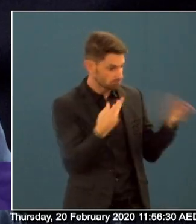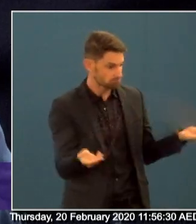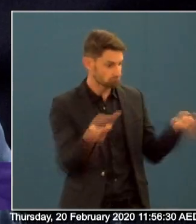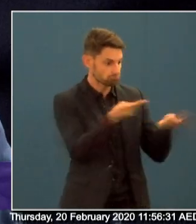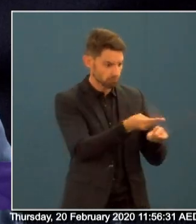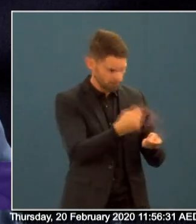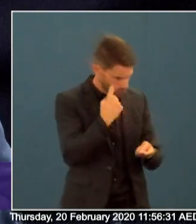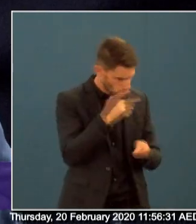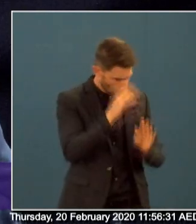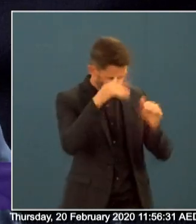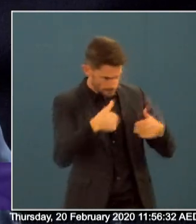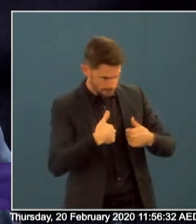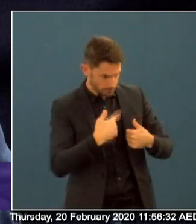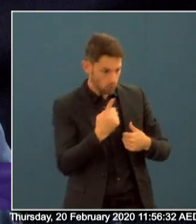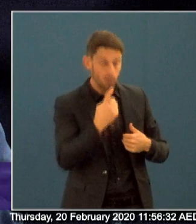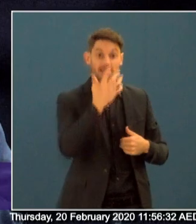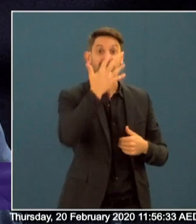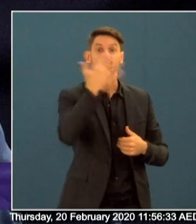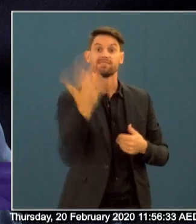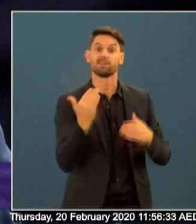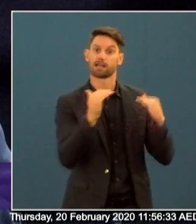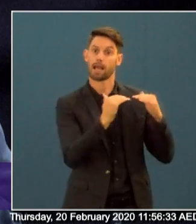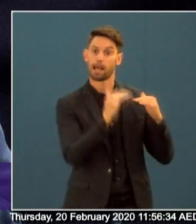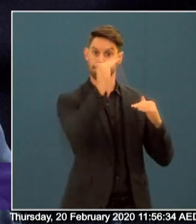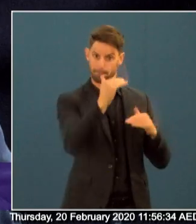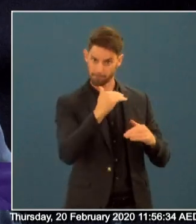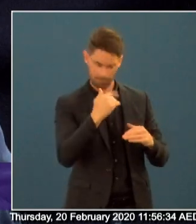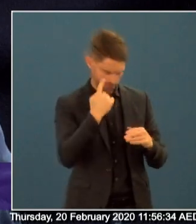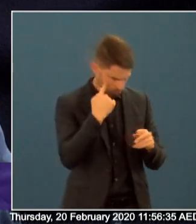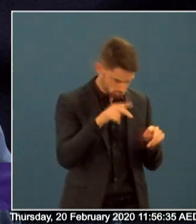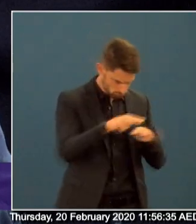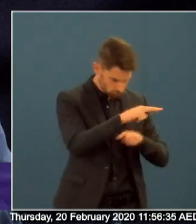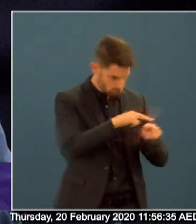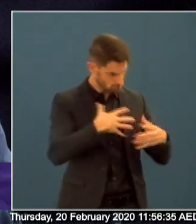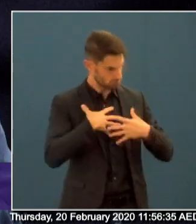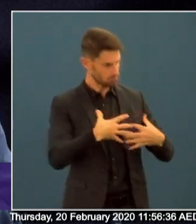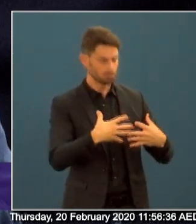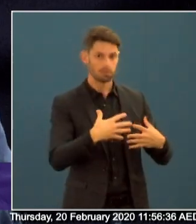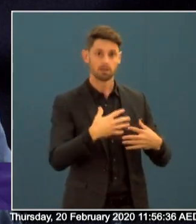upward we found that in the last two weeks about 36 per cent of all